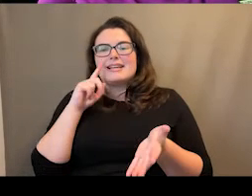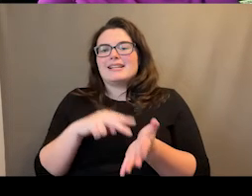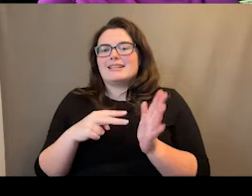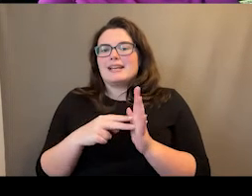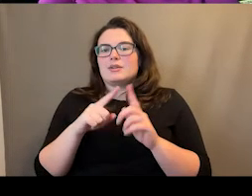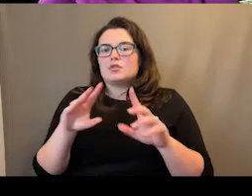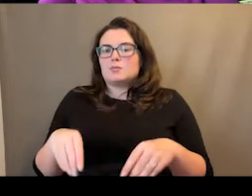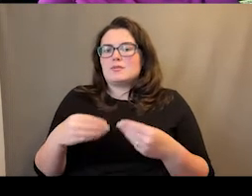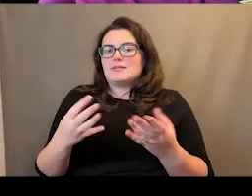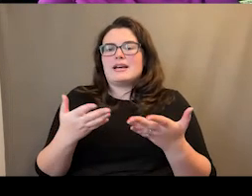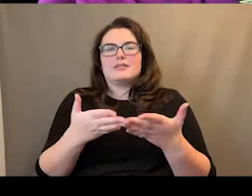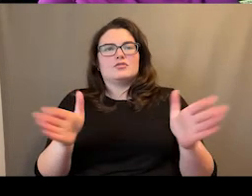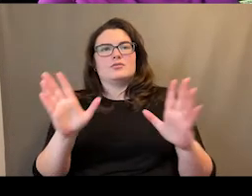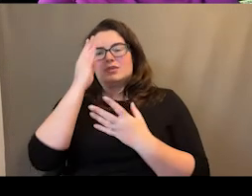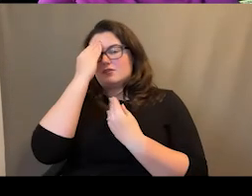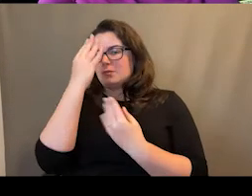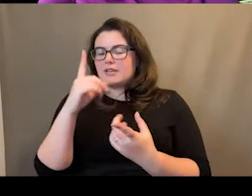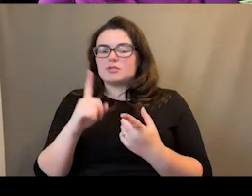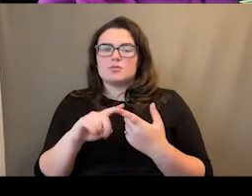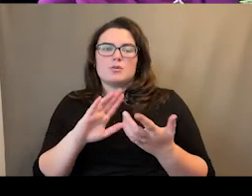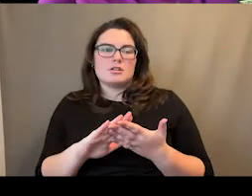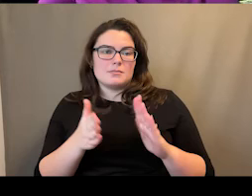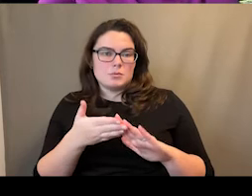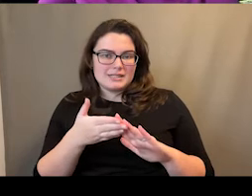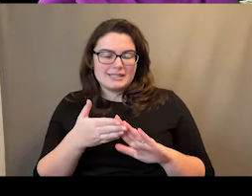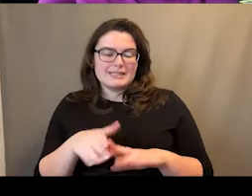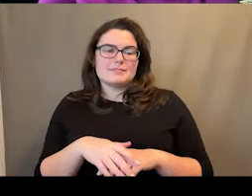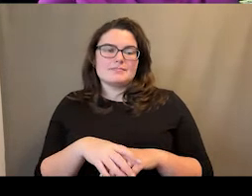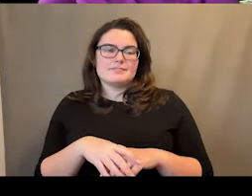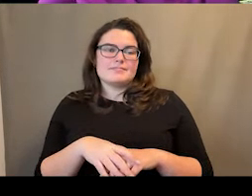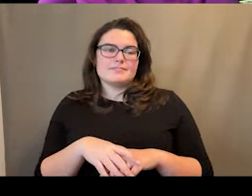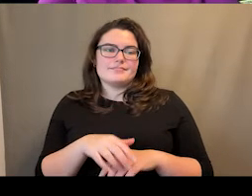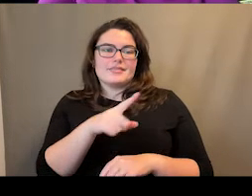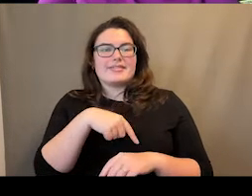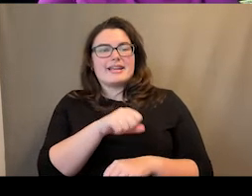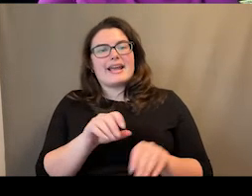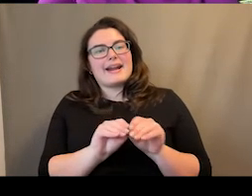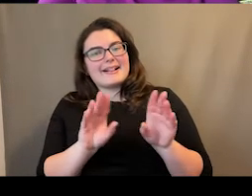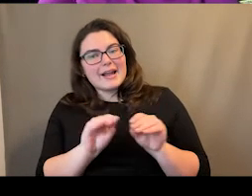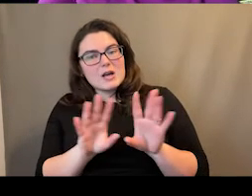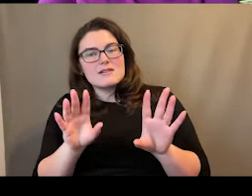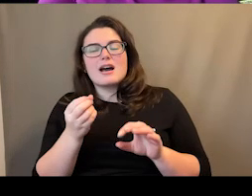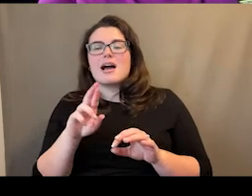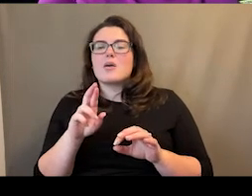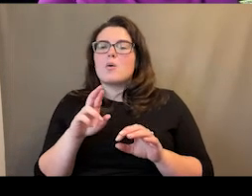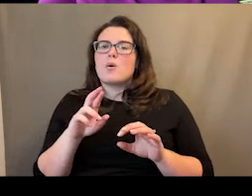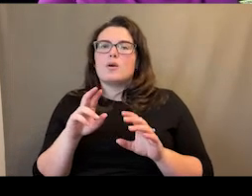general information to the community. They can clarify or amend an existing policy or document or inform